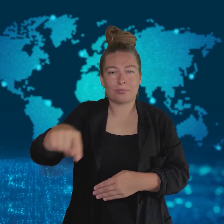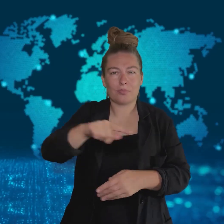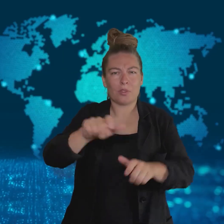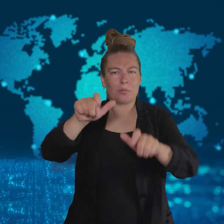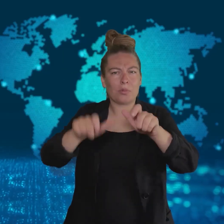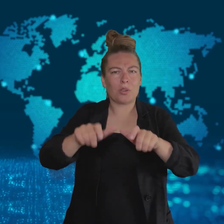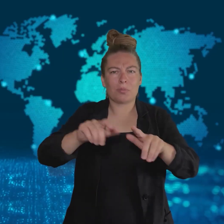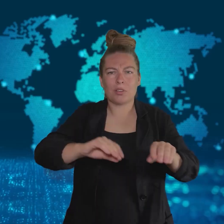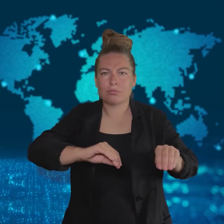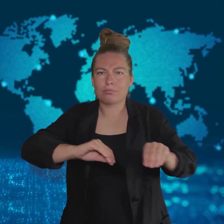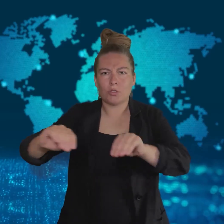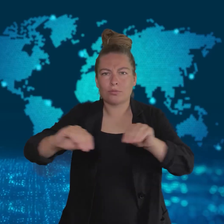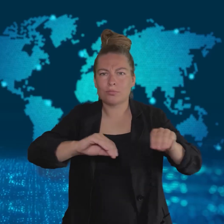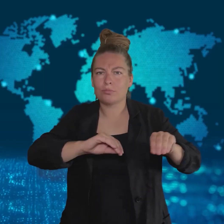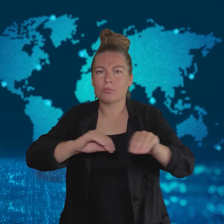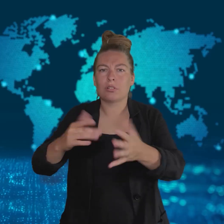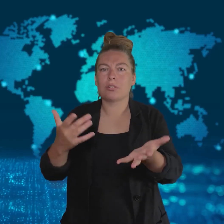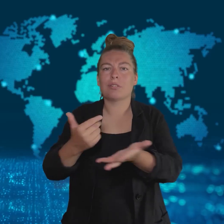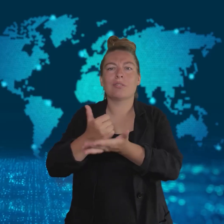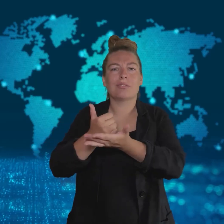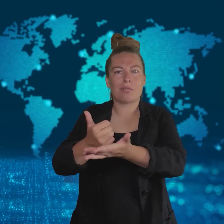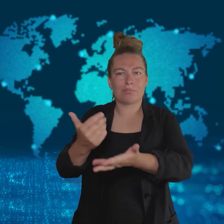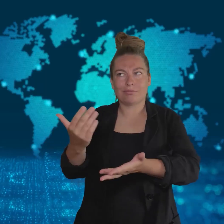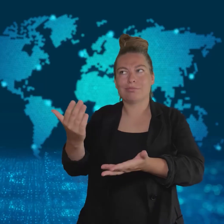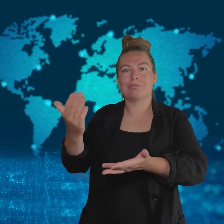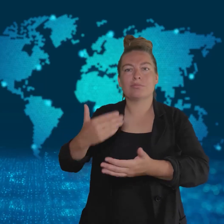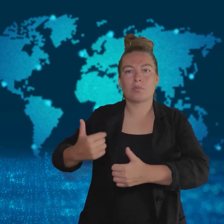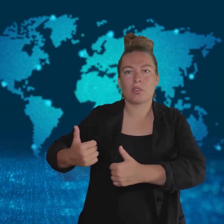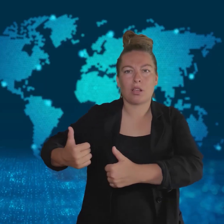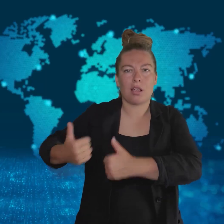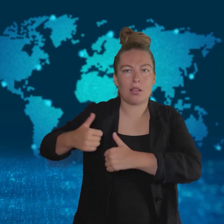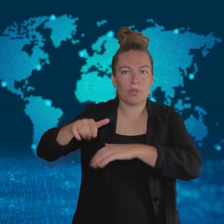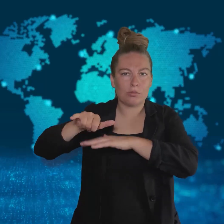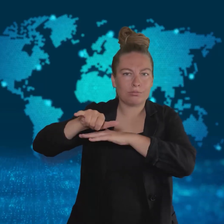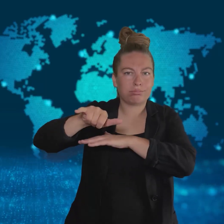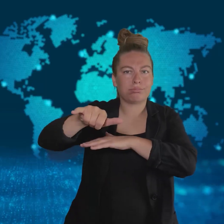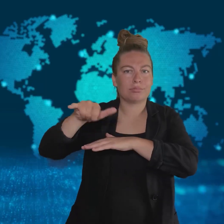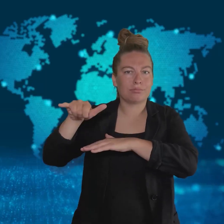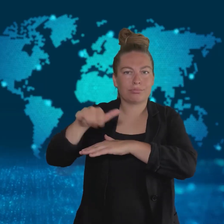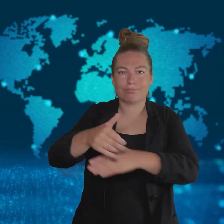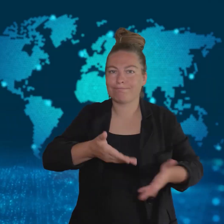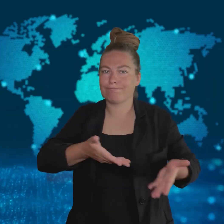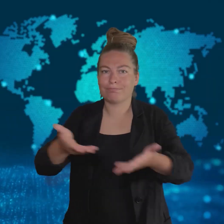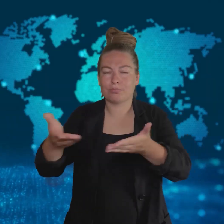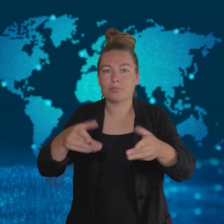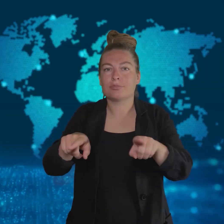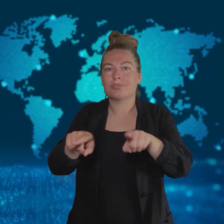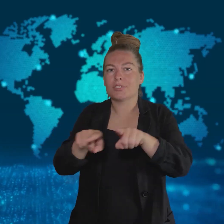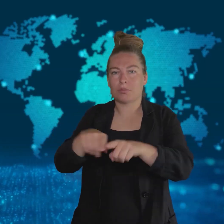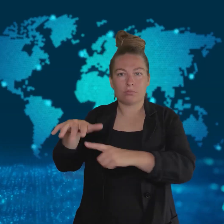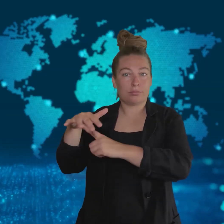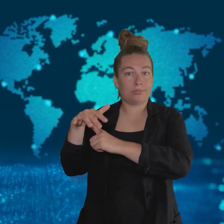But wind and dry weather will keep fires burning.